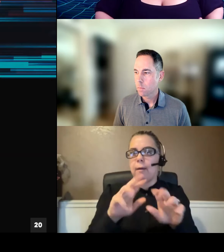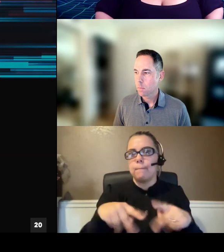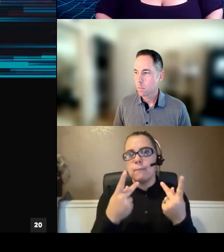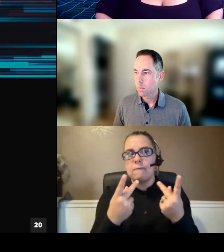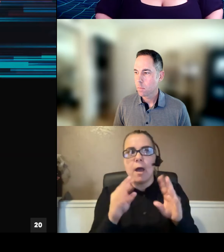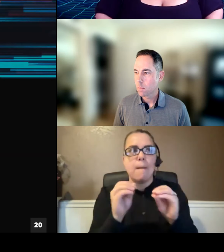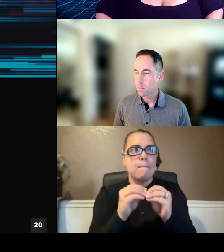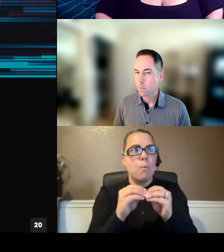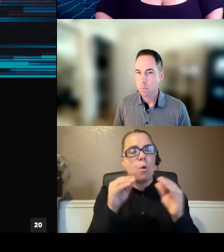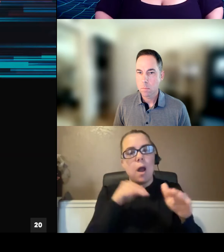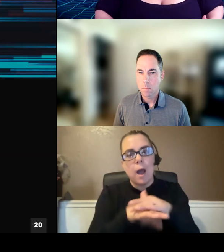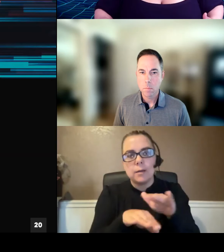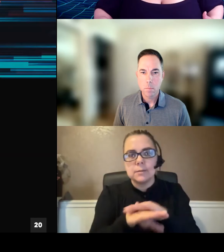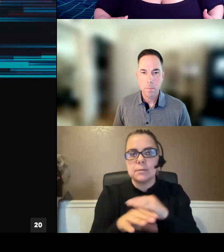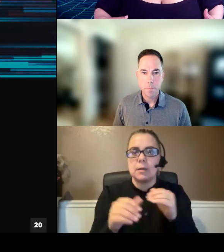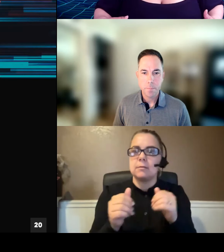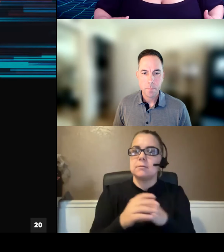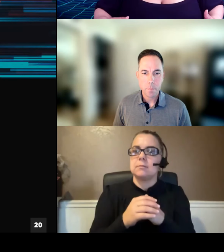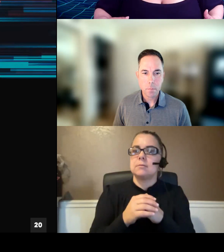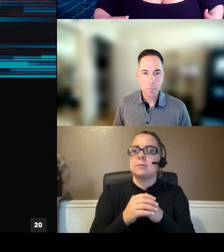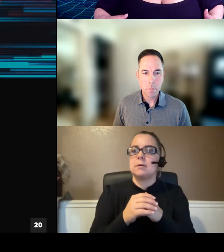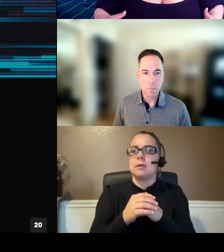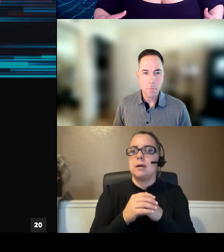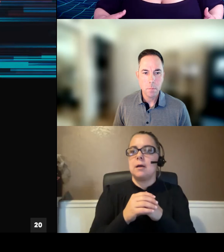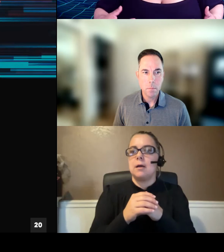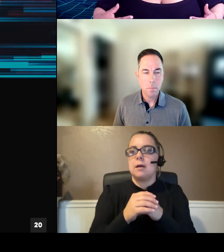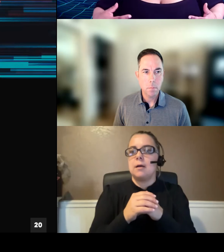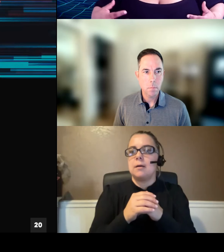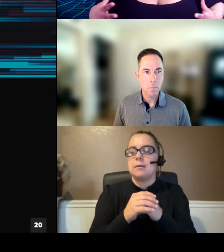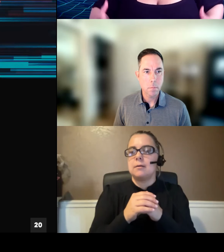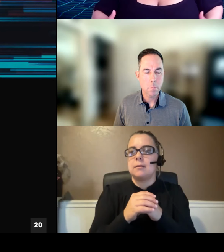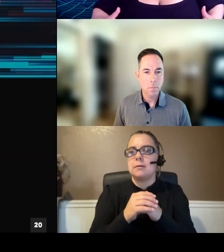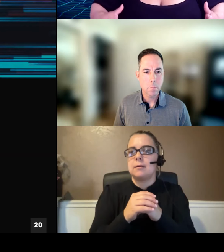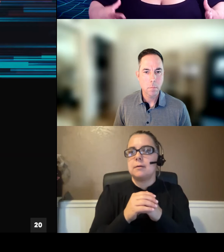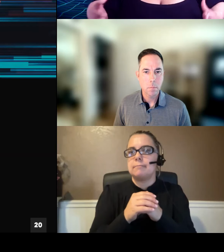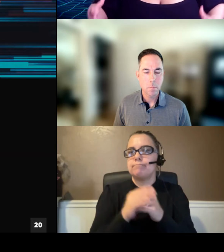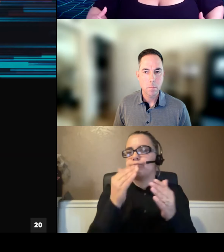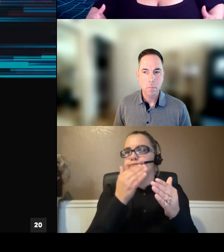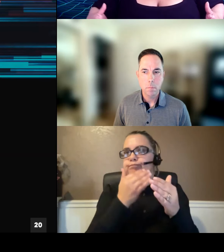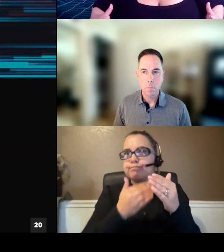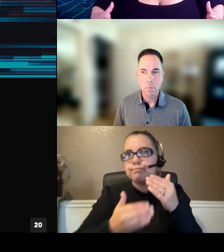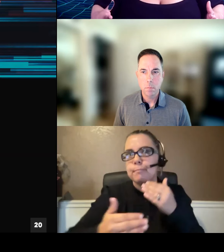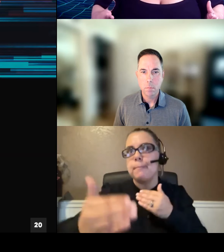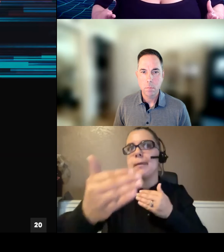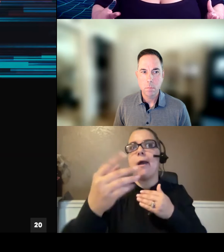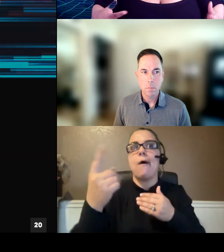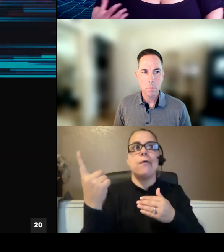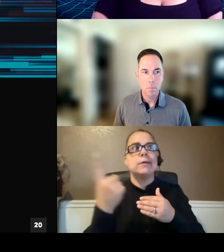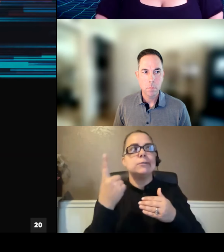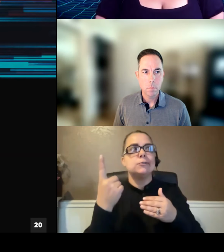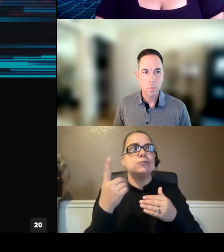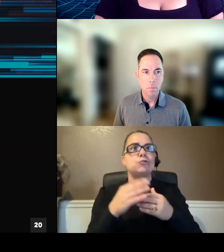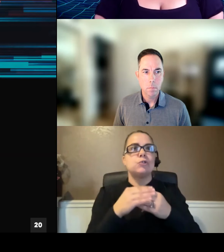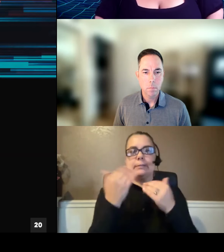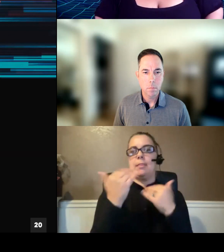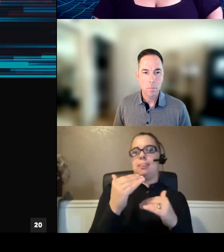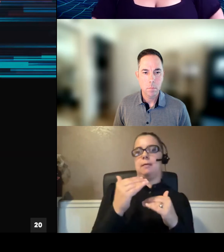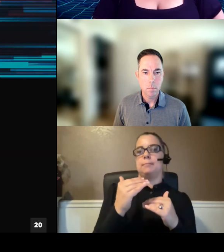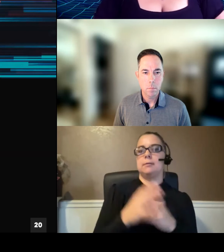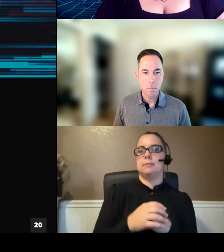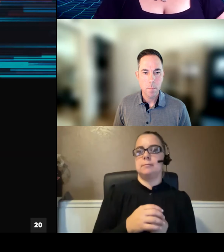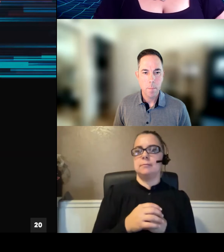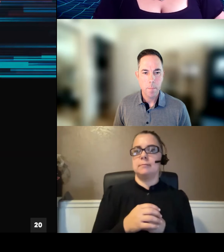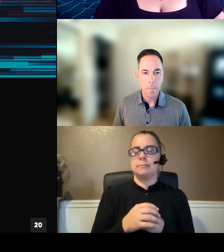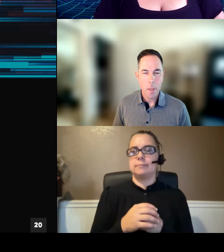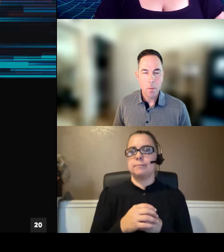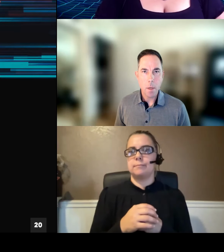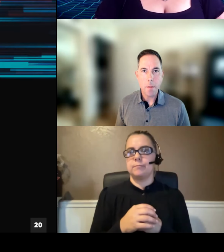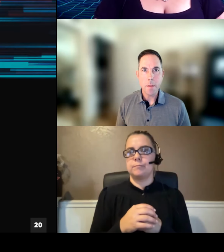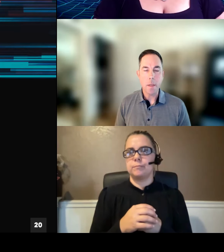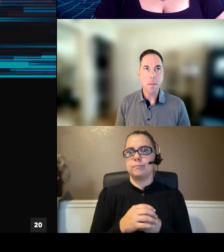With their disability and beyond just limitations.